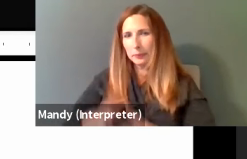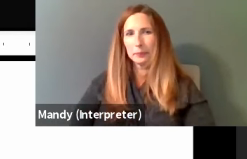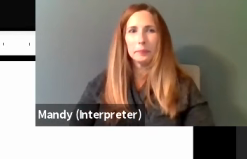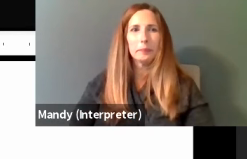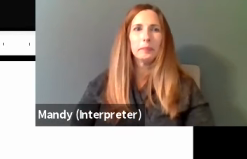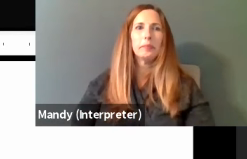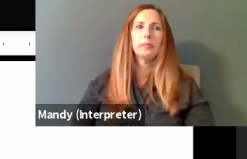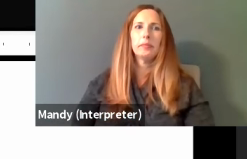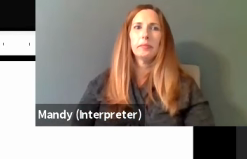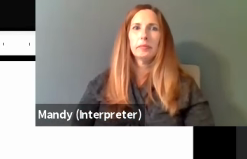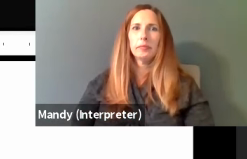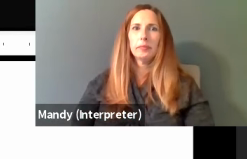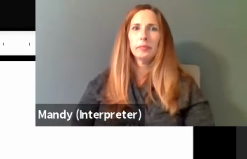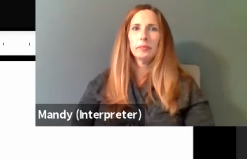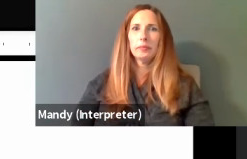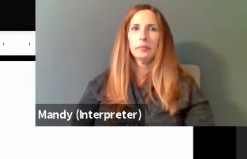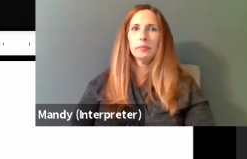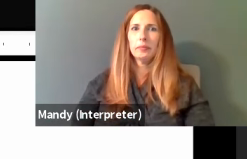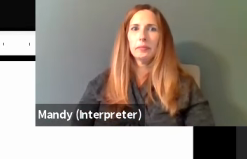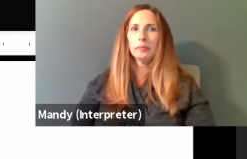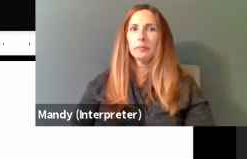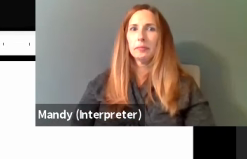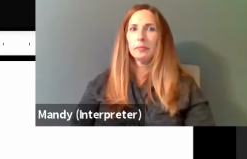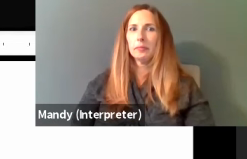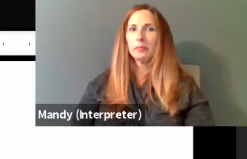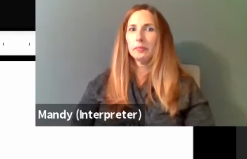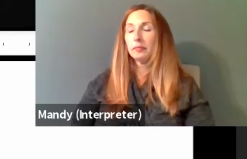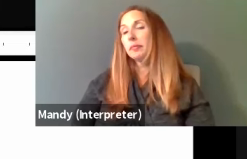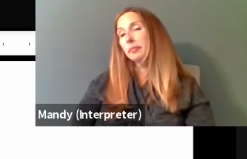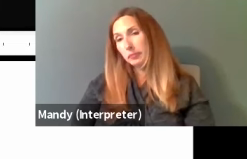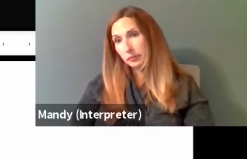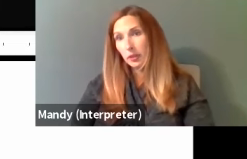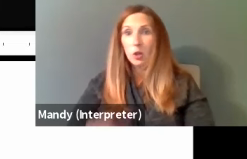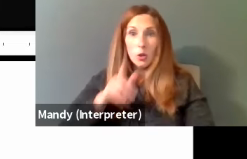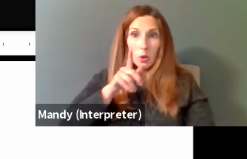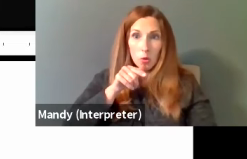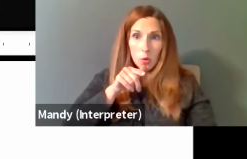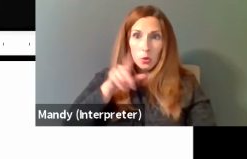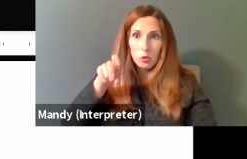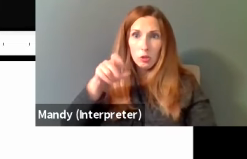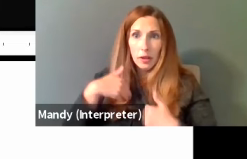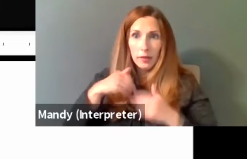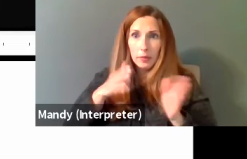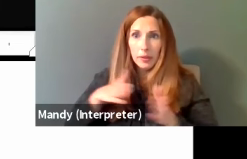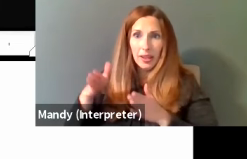Now, who should have a plan? Well, you can answer all organizations should have a plan.